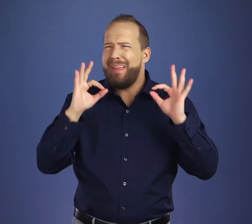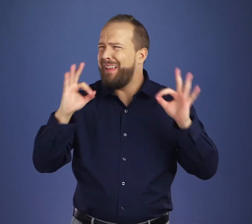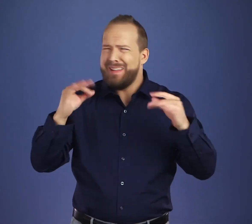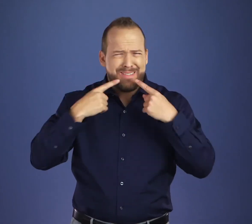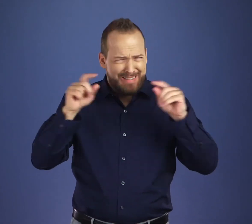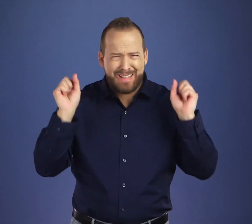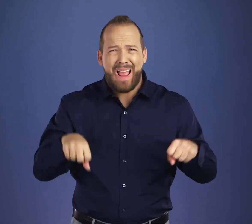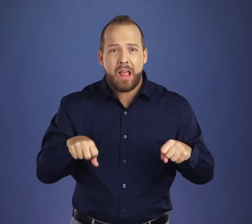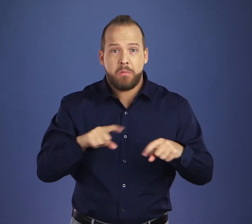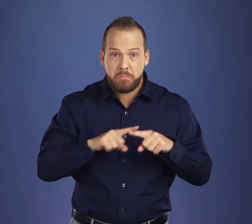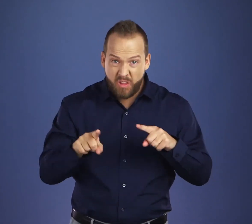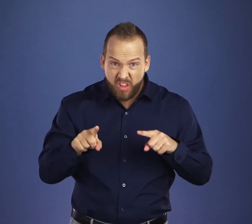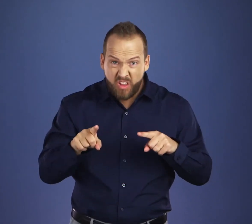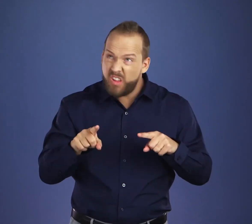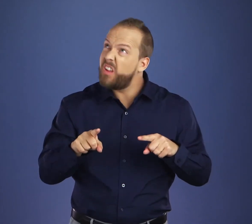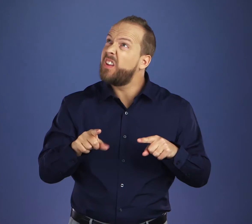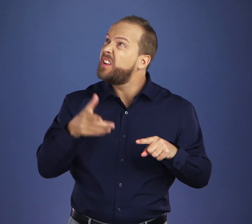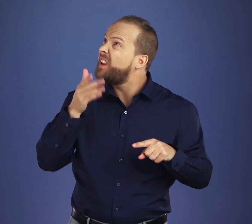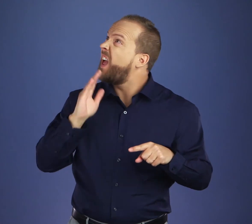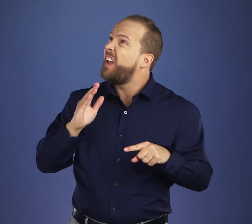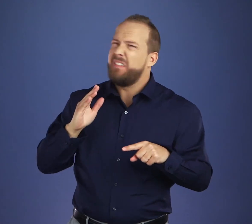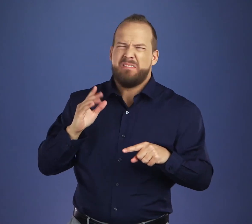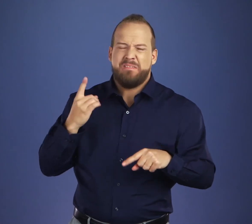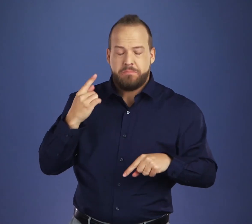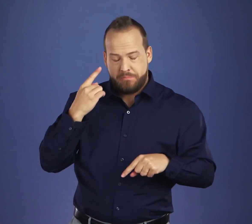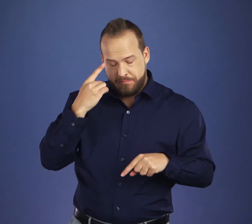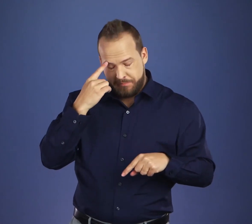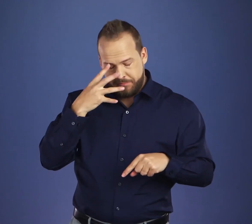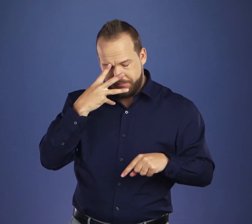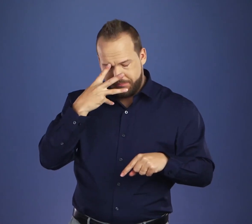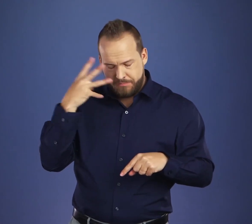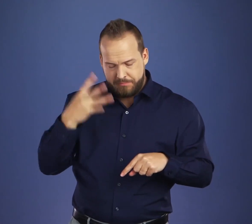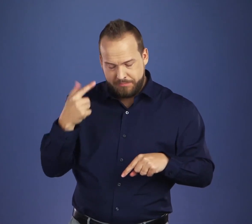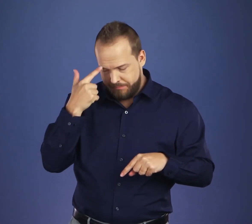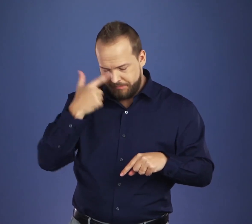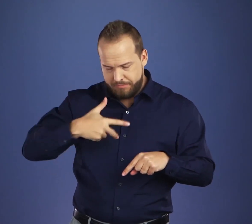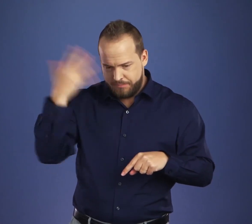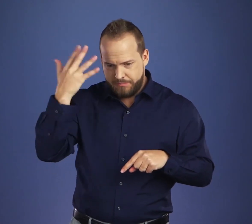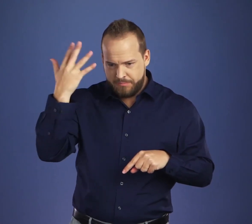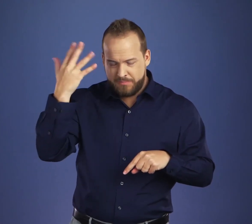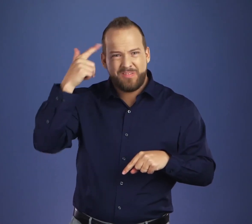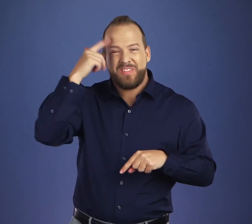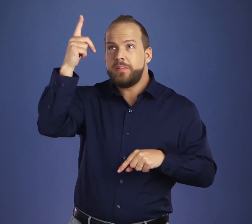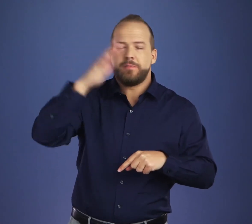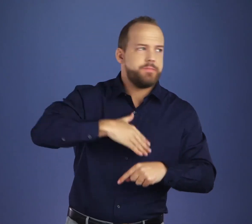His pet obsession was that A.A. could get along better without its “God nonsense.”